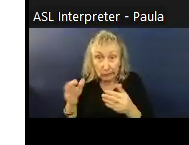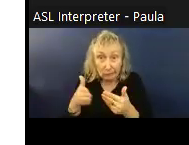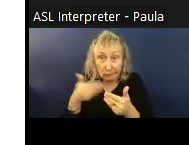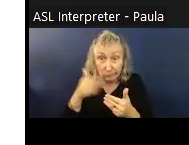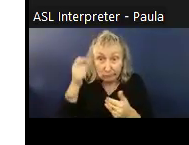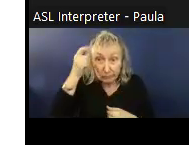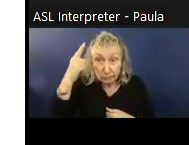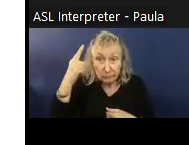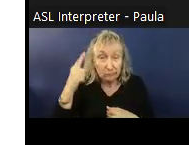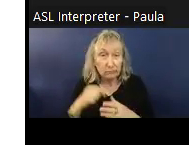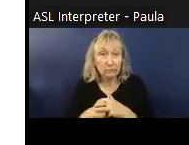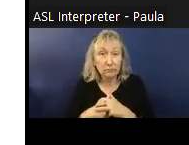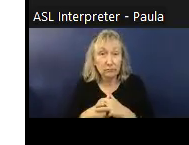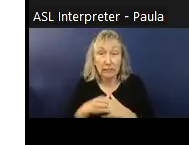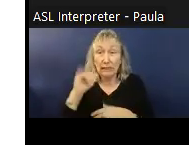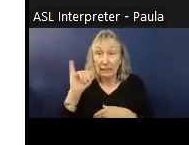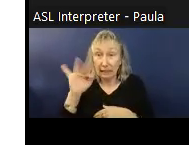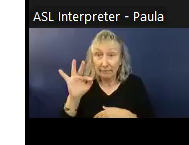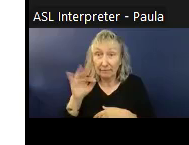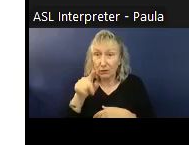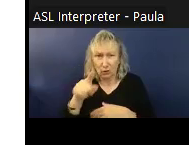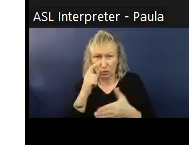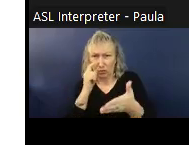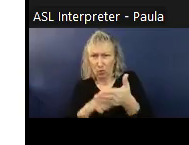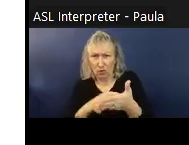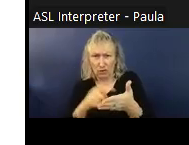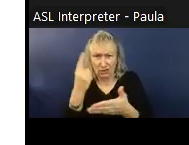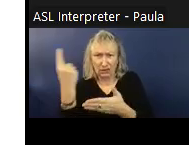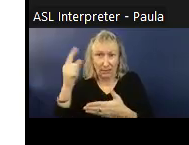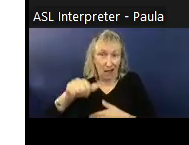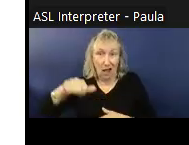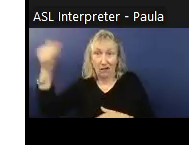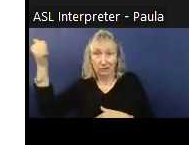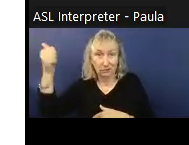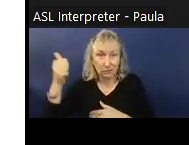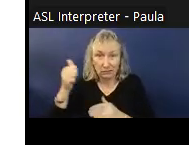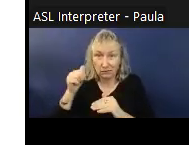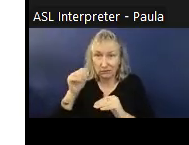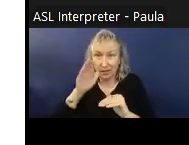impacts outside of what the department identified in our impact statements?